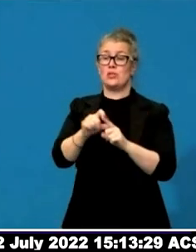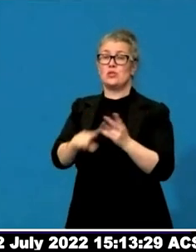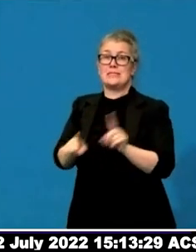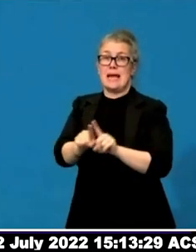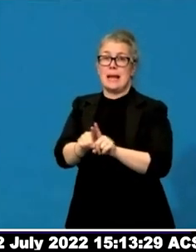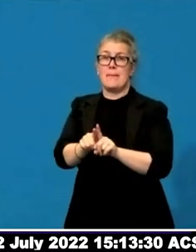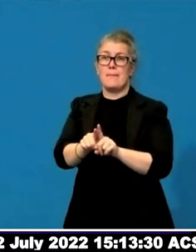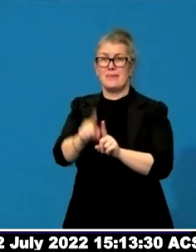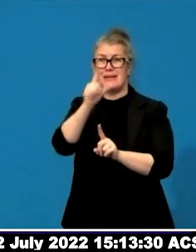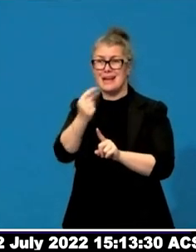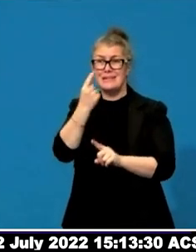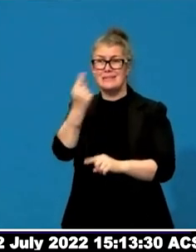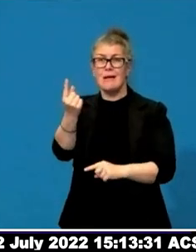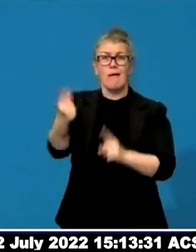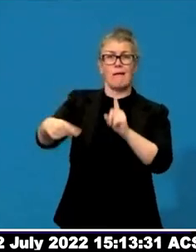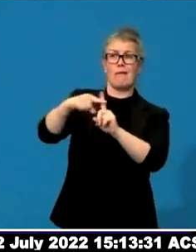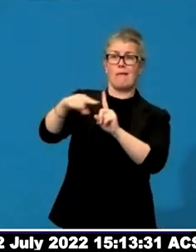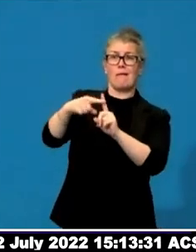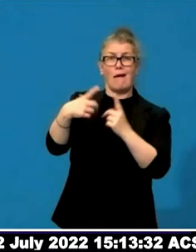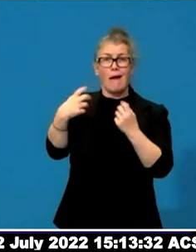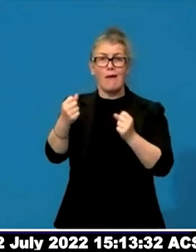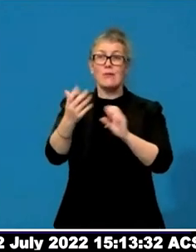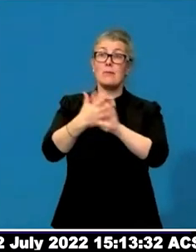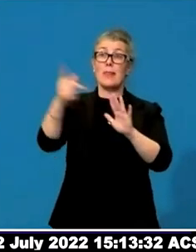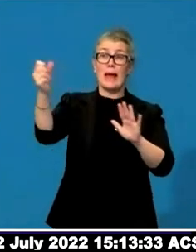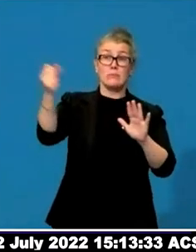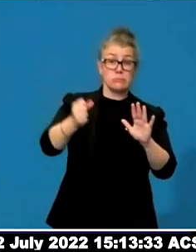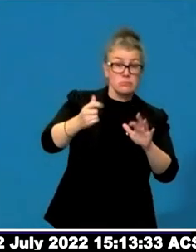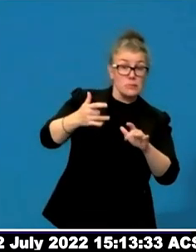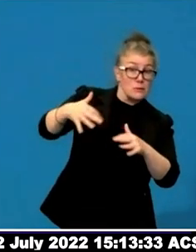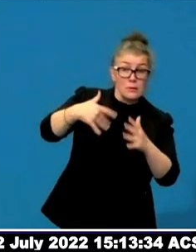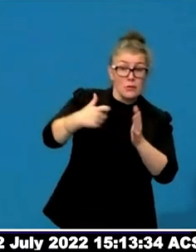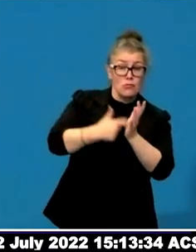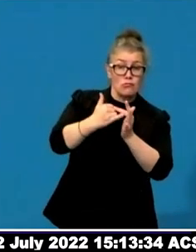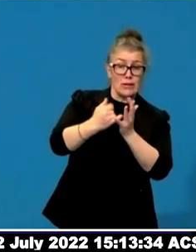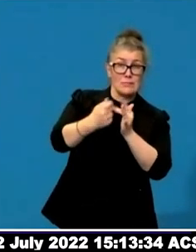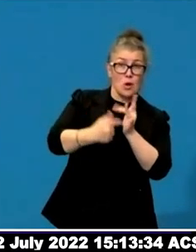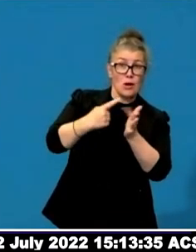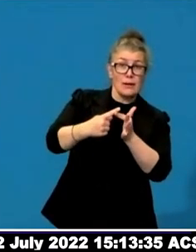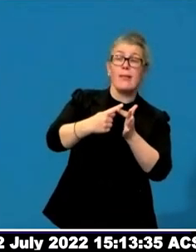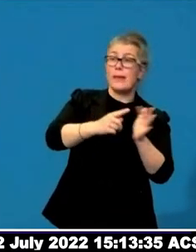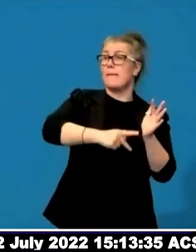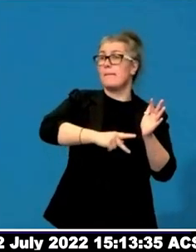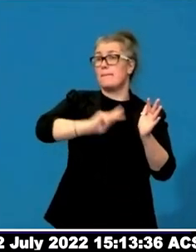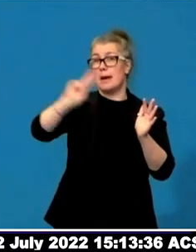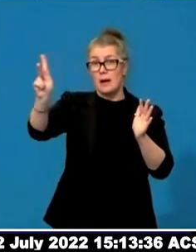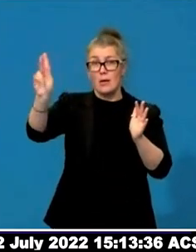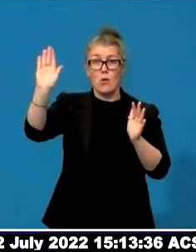And then they get to go home with this new fresh perspective. So for the Queensland Health, sorry, they saw this.